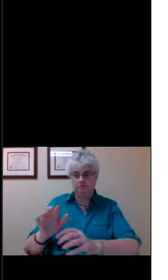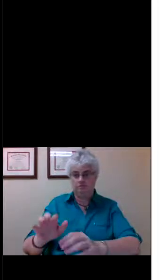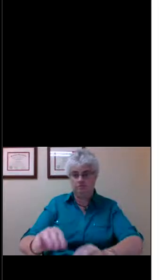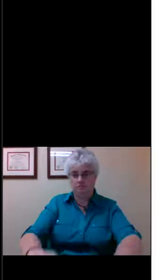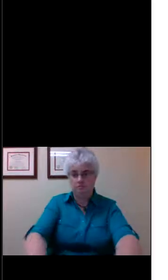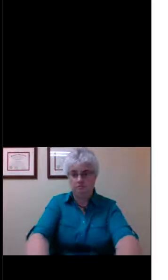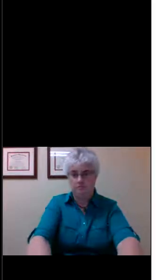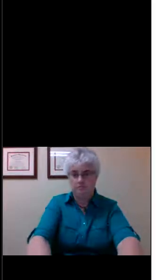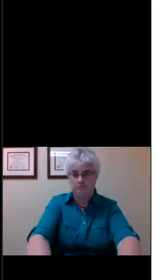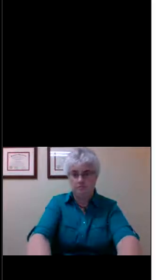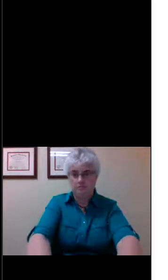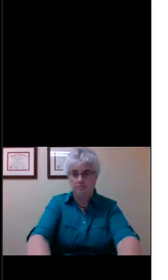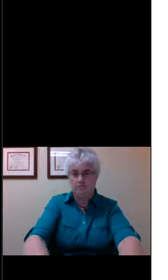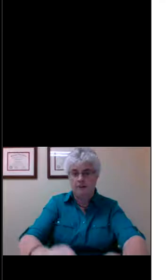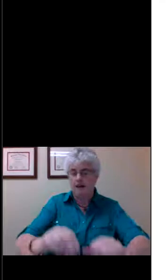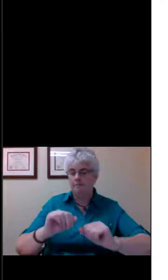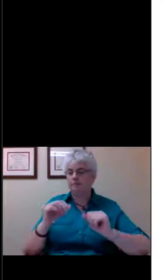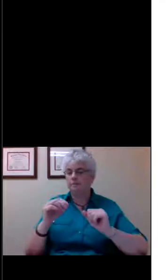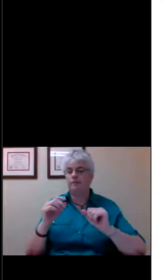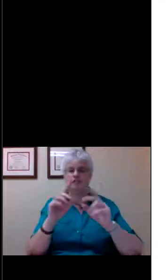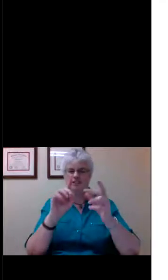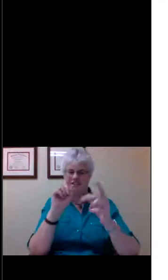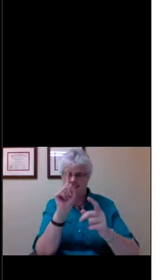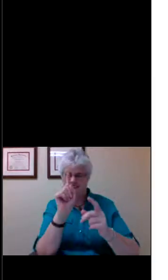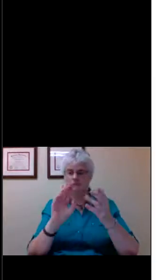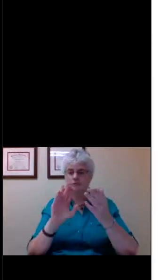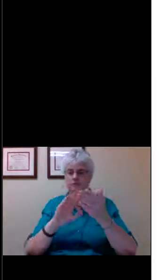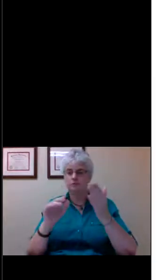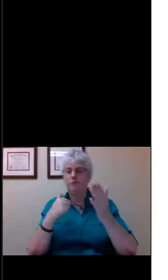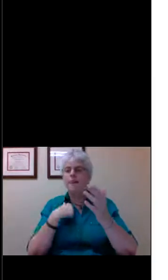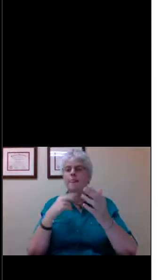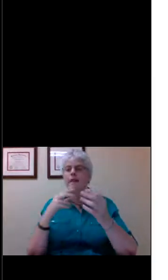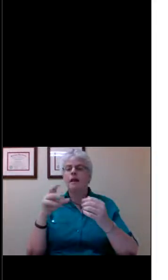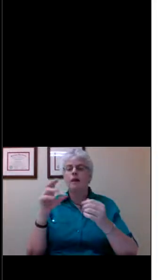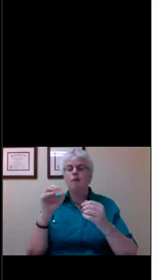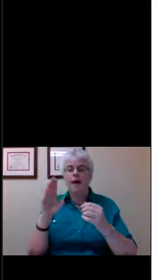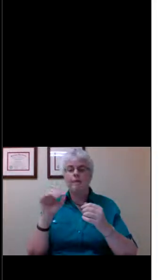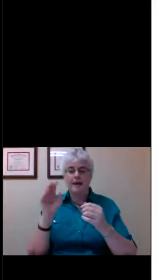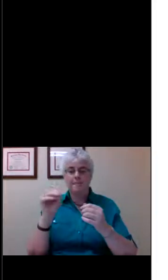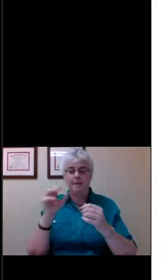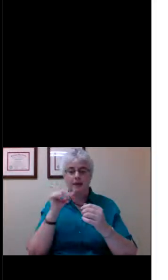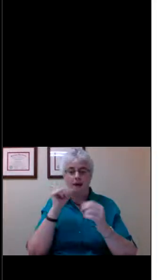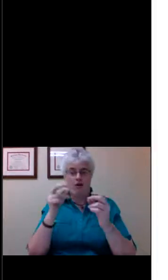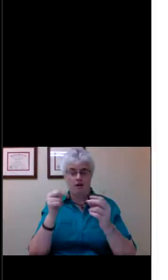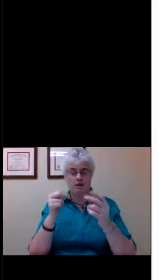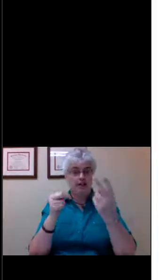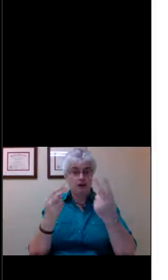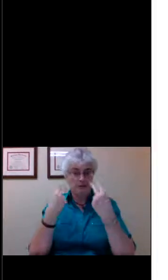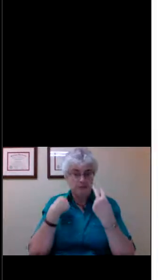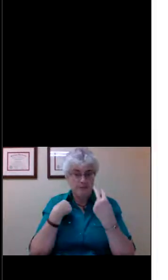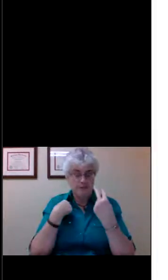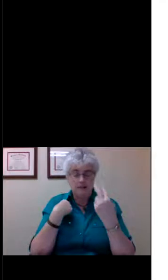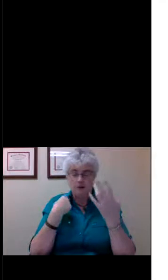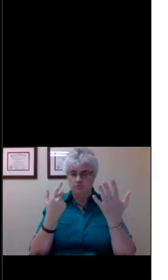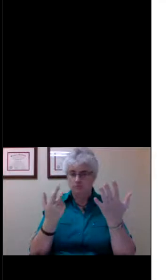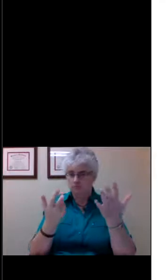why she doesn't know that we're talking. Holly: Okay, um, so my webcam is not on so nobody